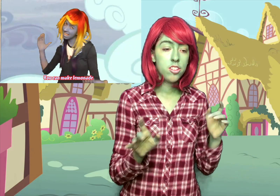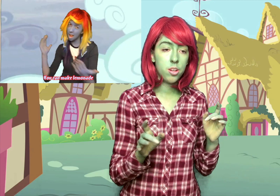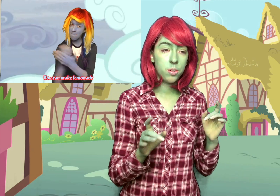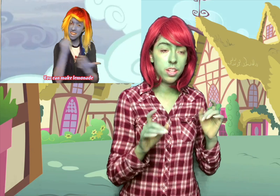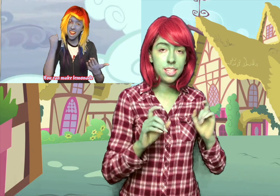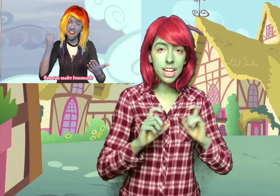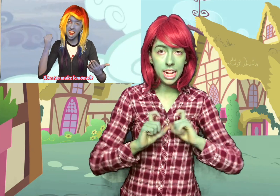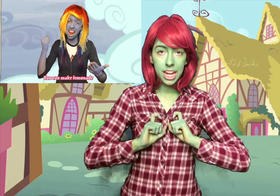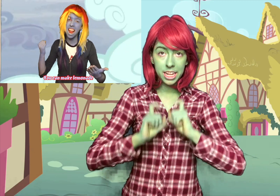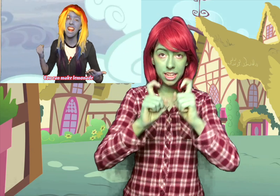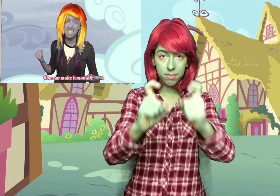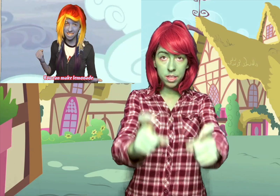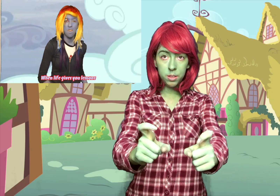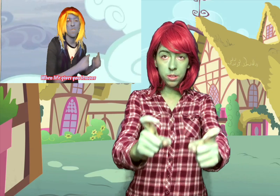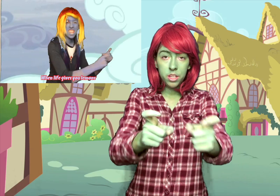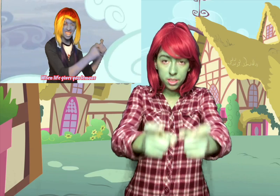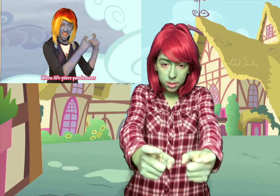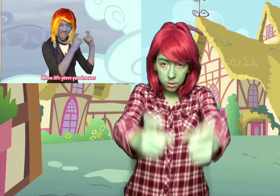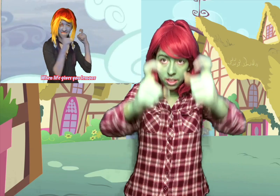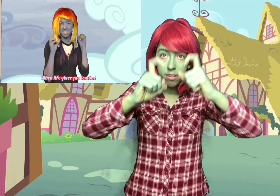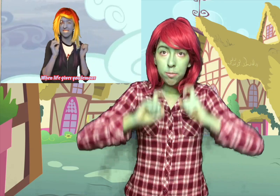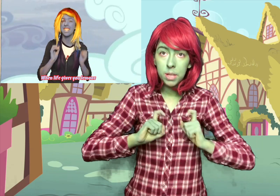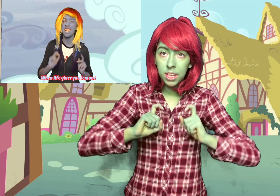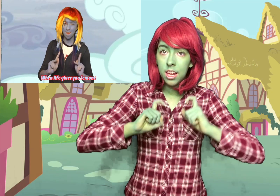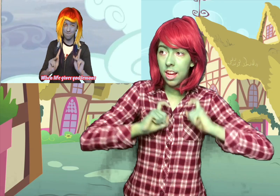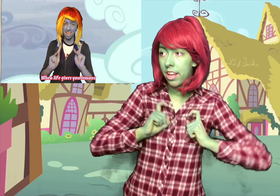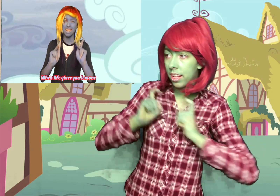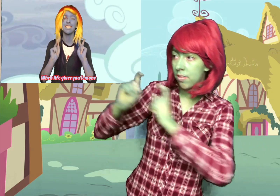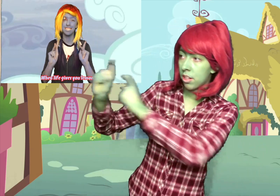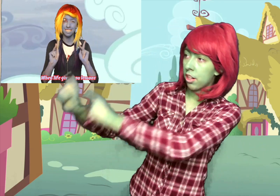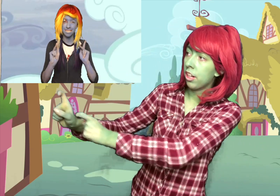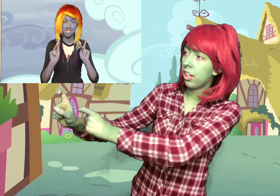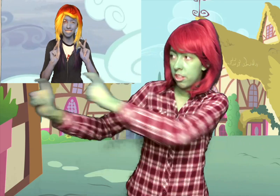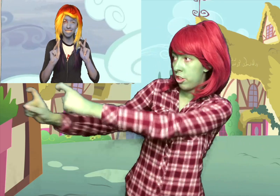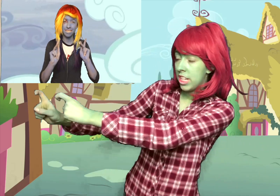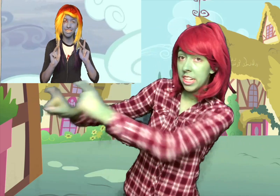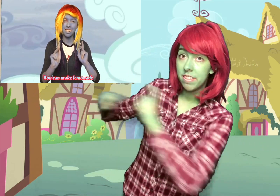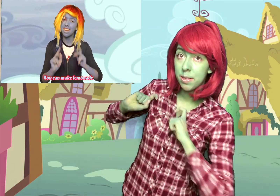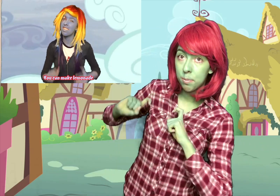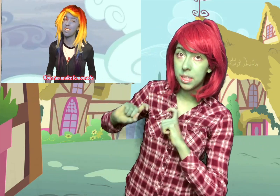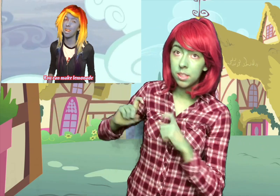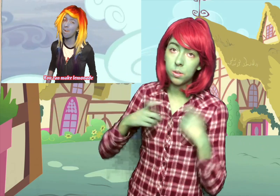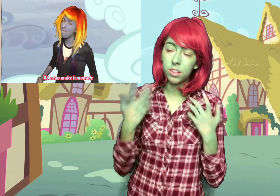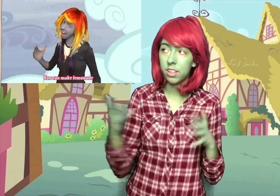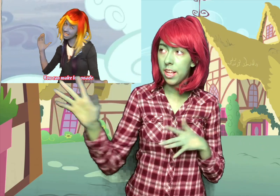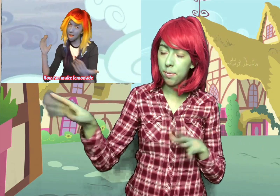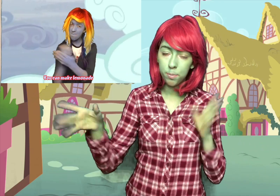so it's like i give you, you give me, i give to her, she gives to me or him